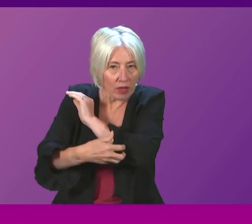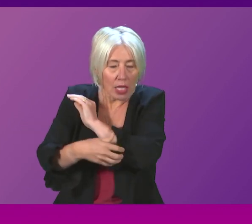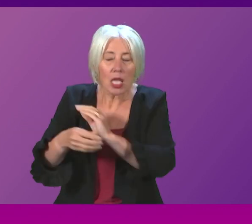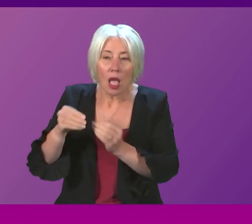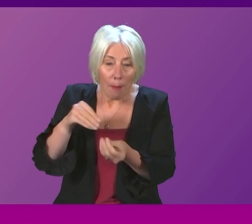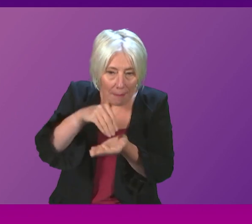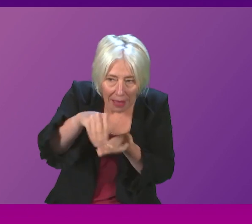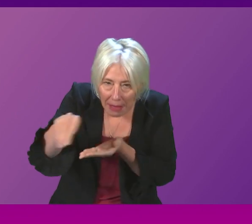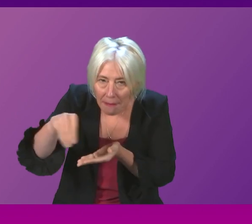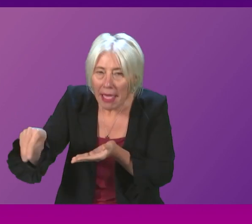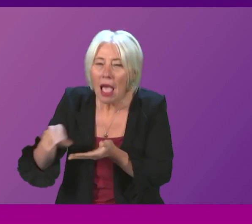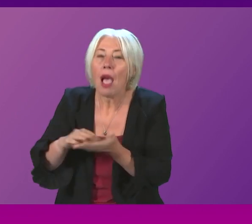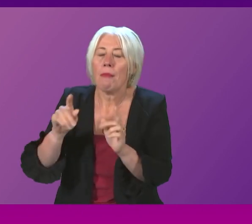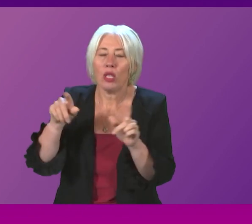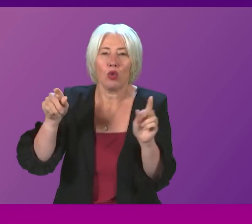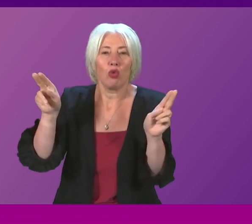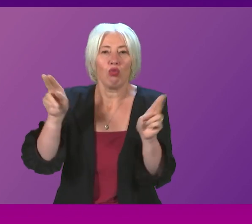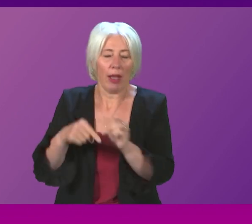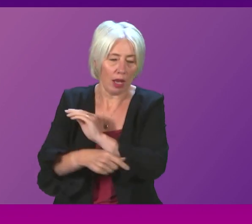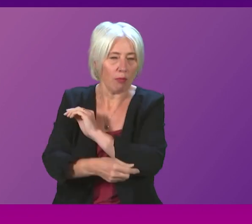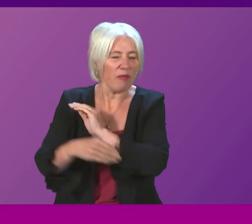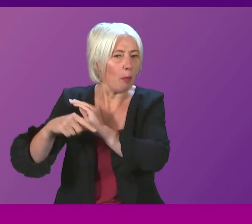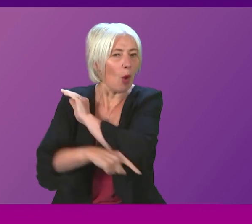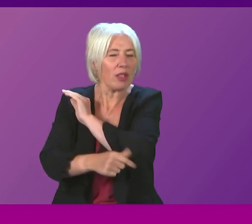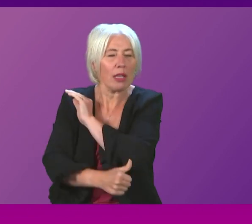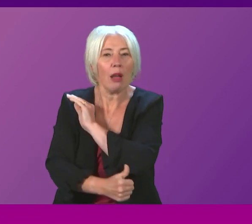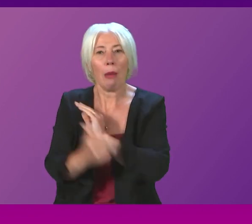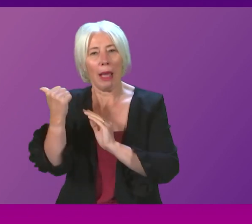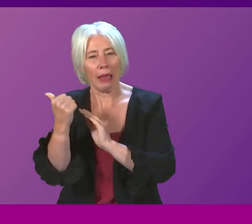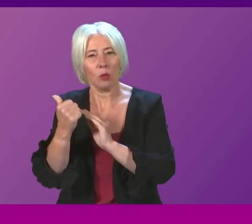That is a shining example of how we can use powers when we have powers in the hands of